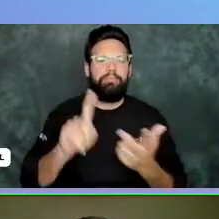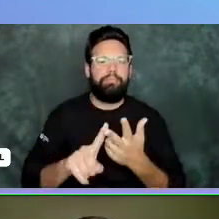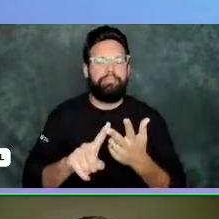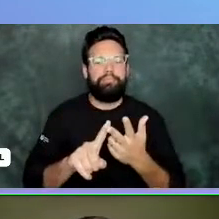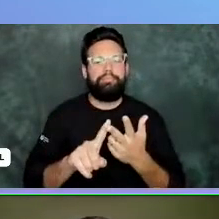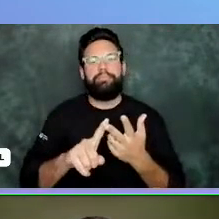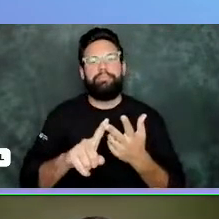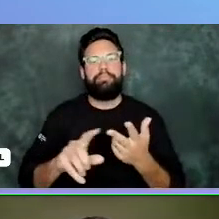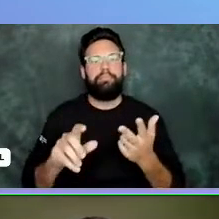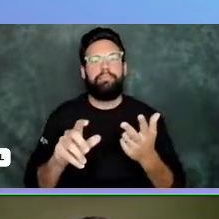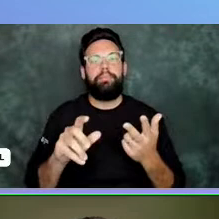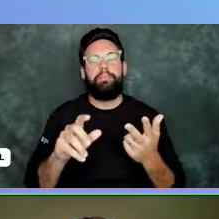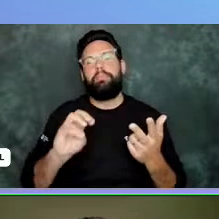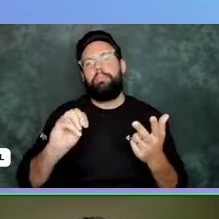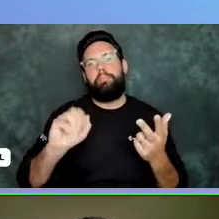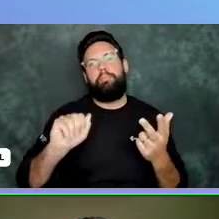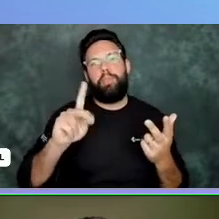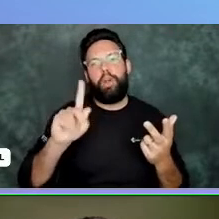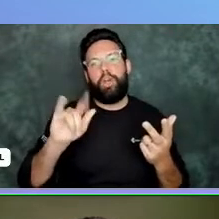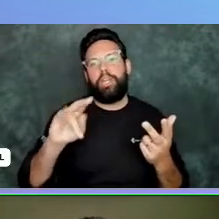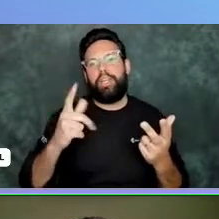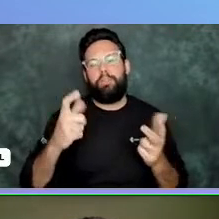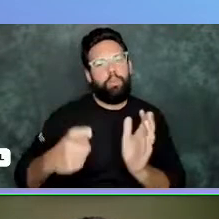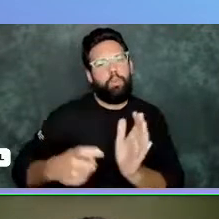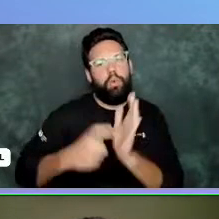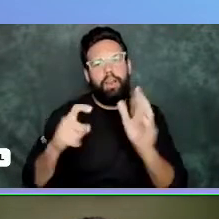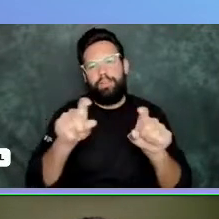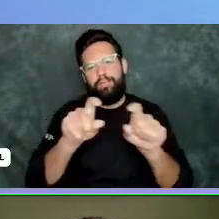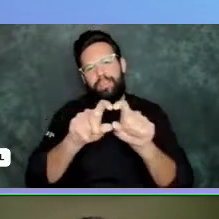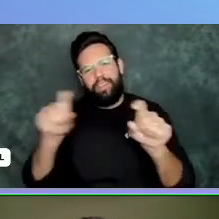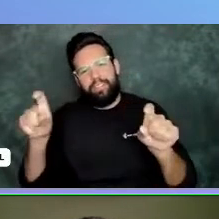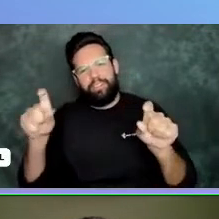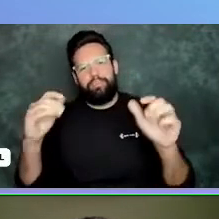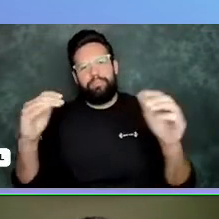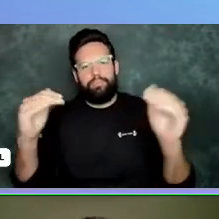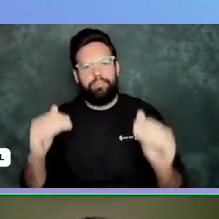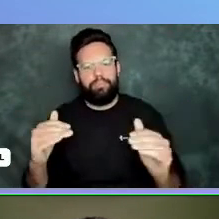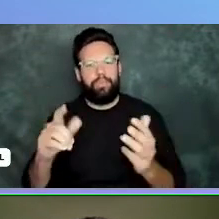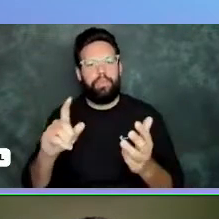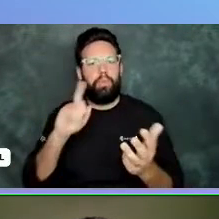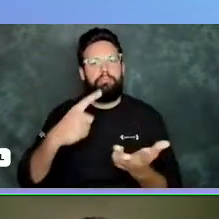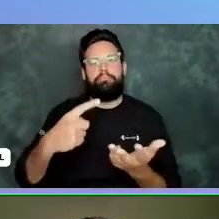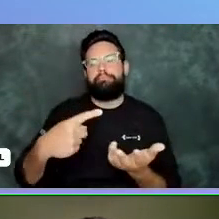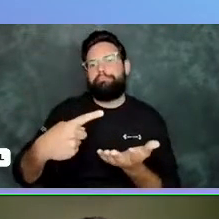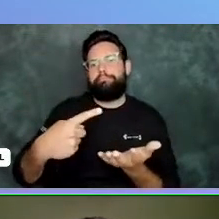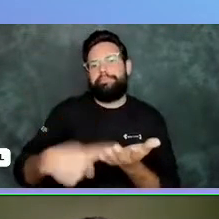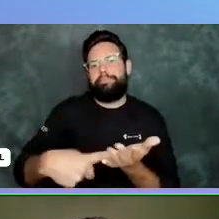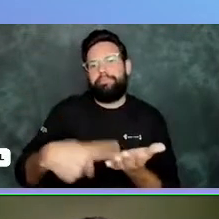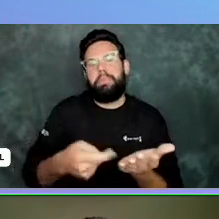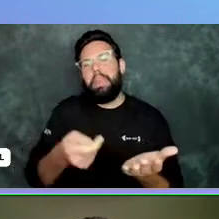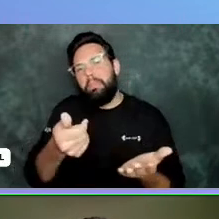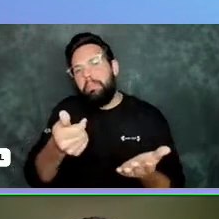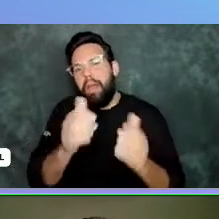similar fields like checkboxes and radio buttons, and then we'll talk about marking and required fields optional fields, and then